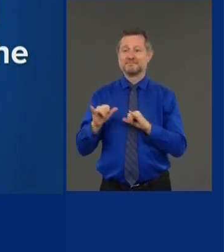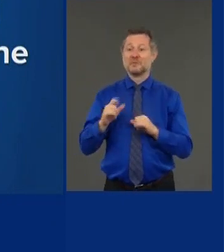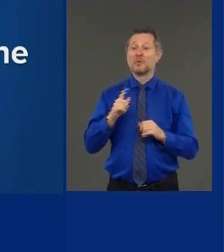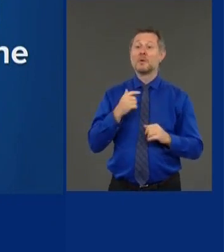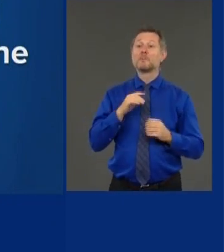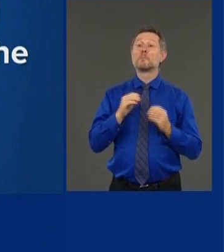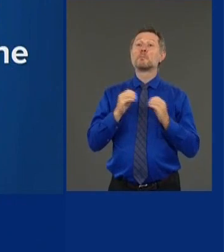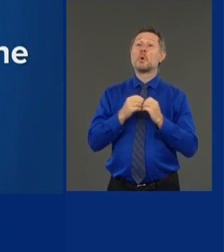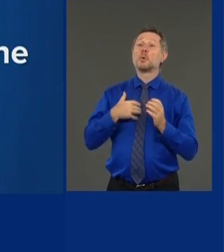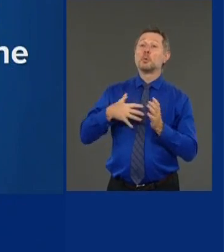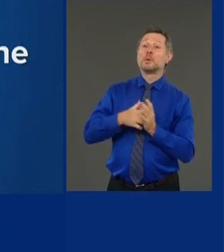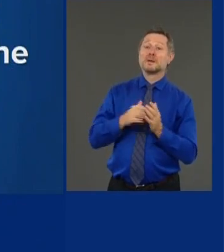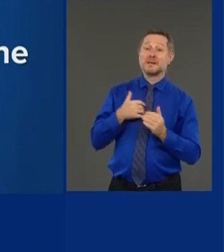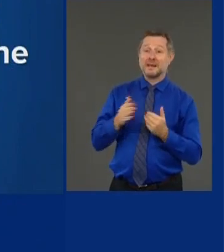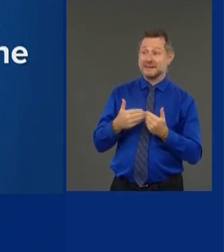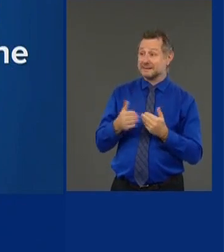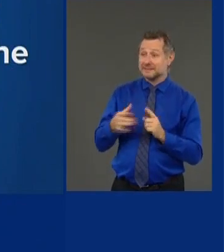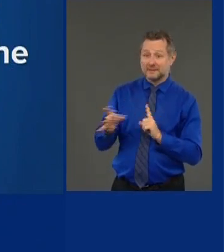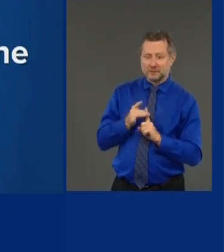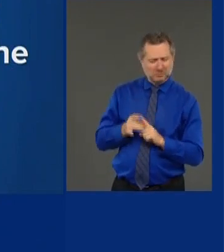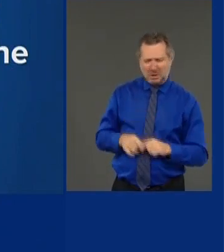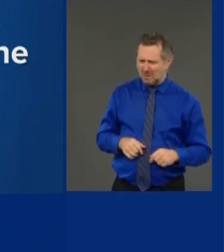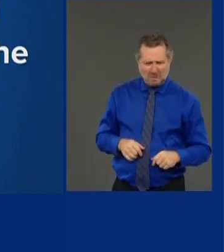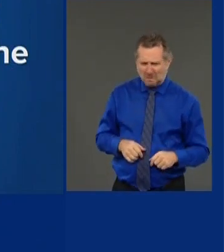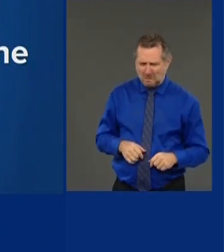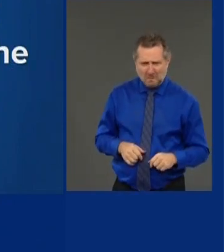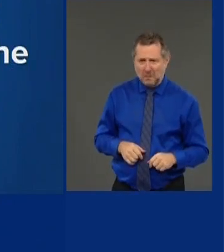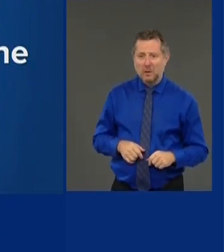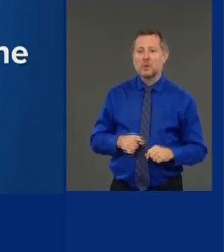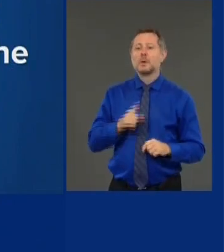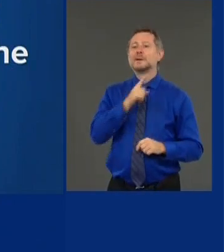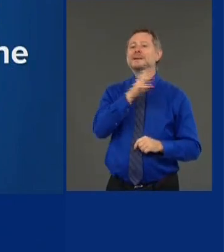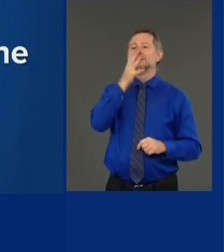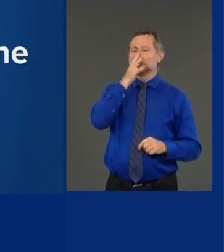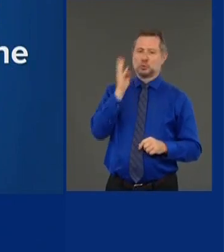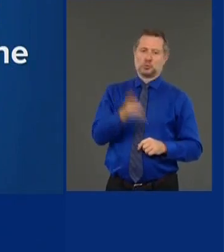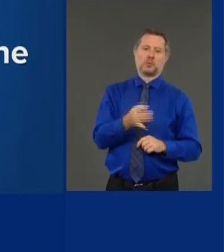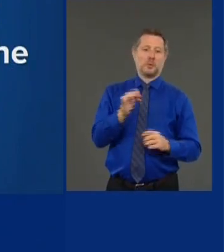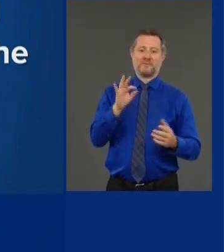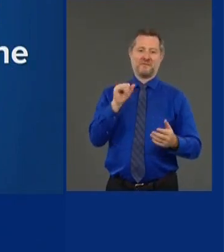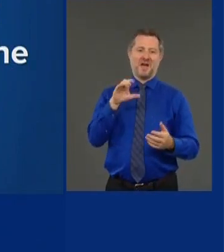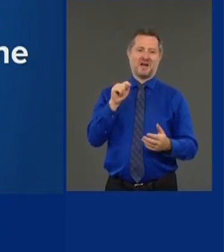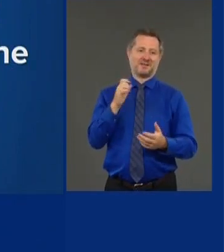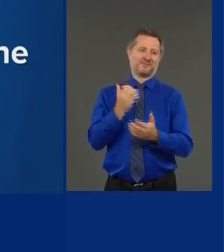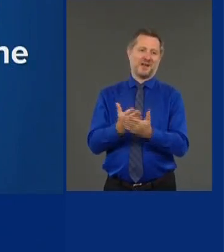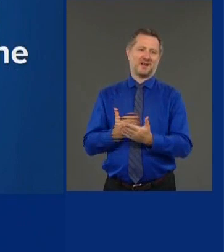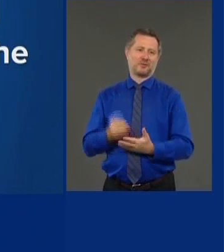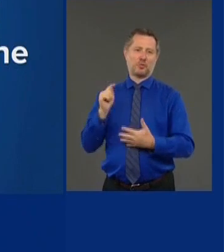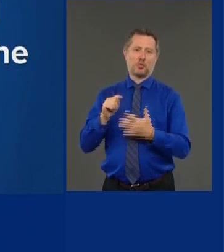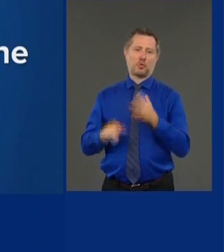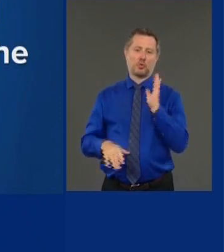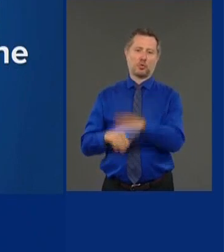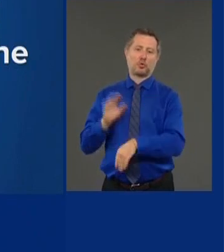NEW YORKERS HAD NO DIFFERENT IMMUNE SYSTEM THAT MADE THEM MORE CONTAGIOUS TO THE VIRUS.